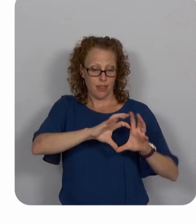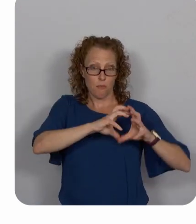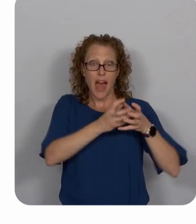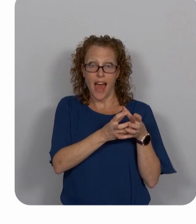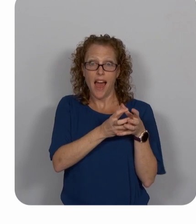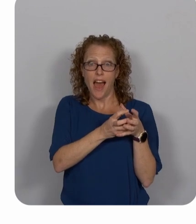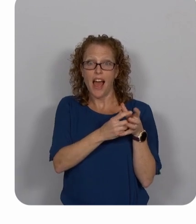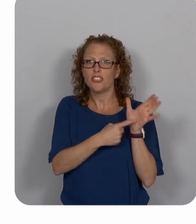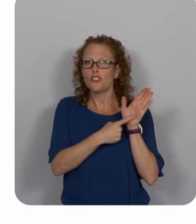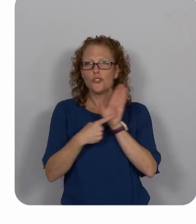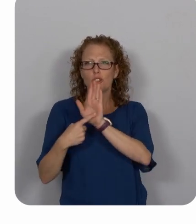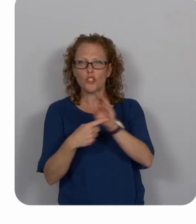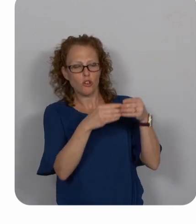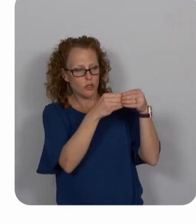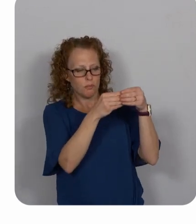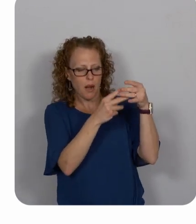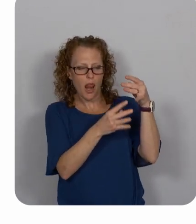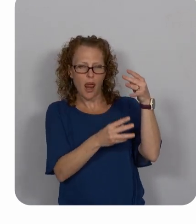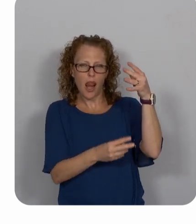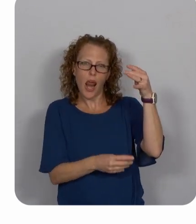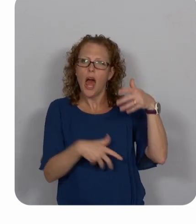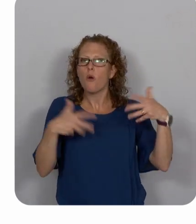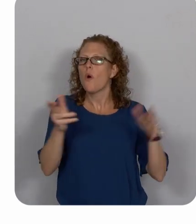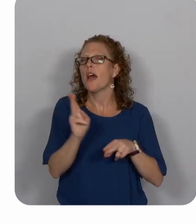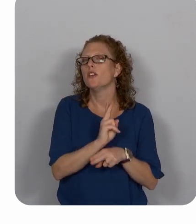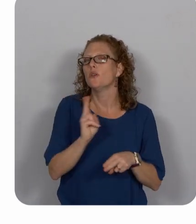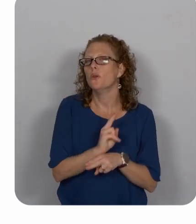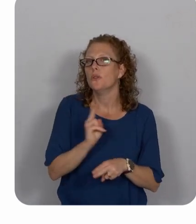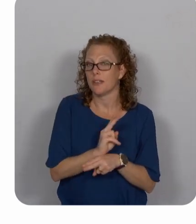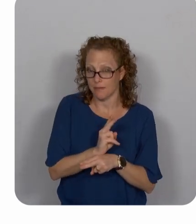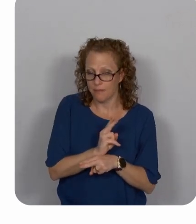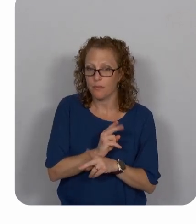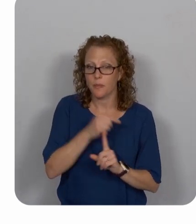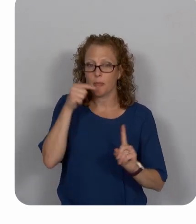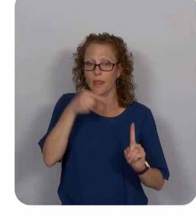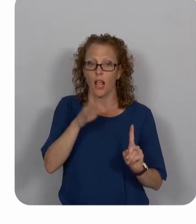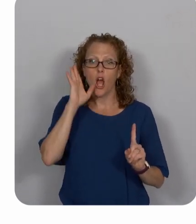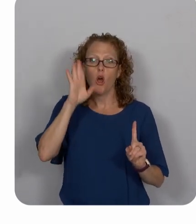We’re going to use a loop here in order to customize your animation,